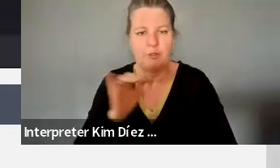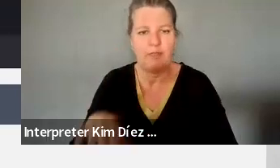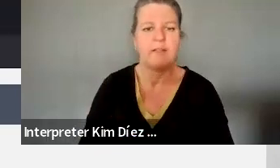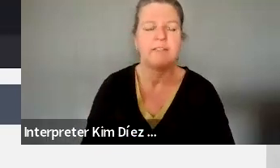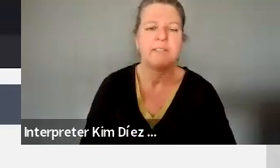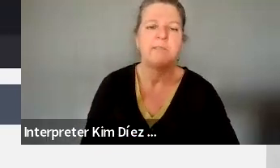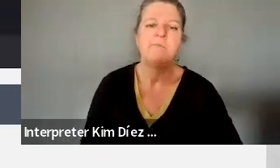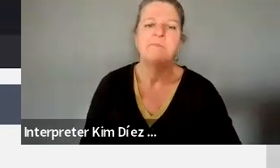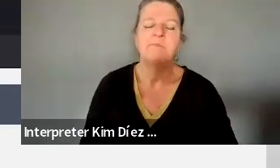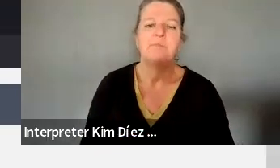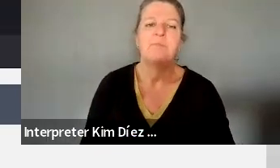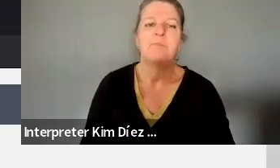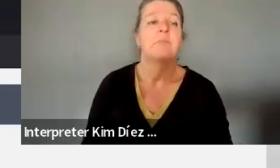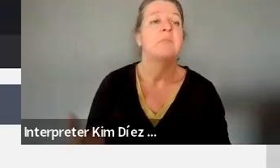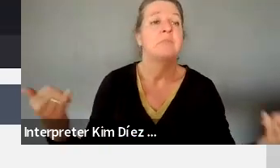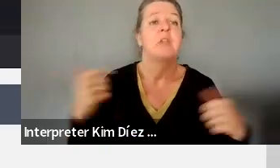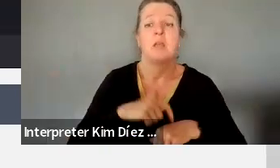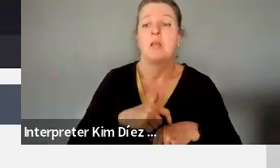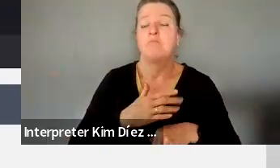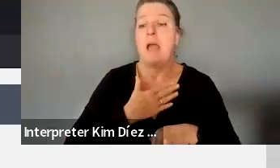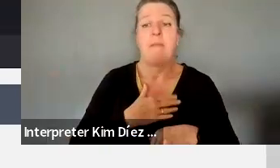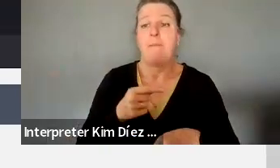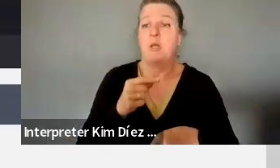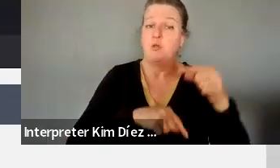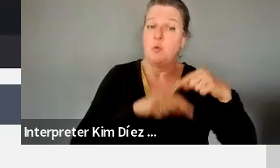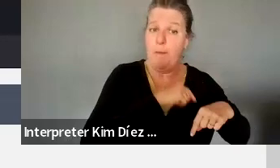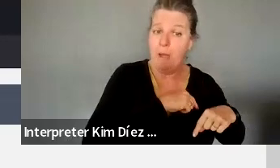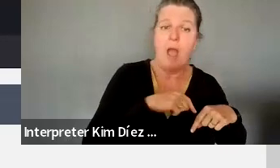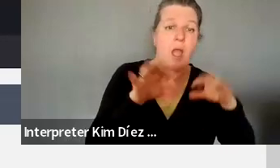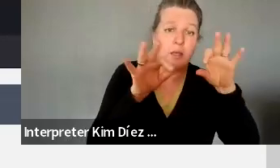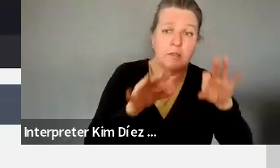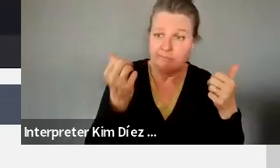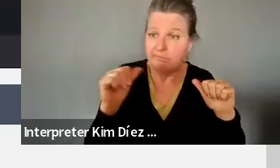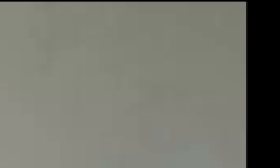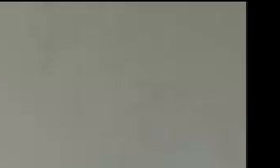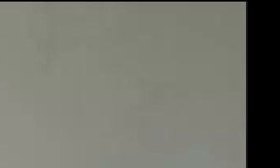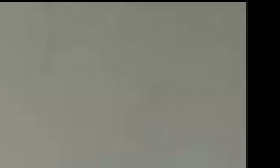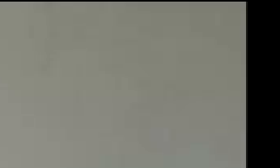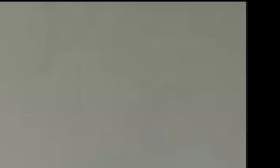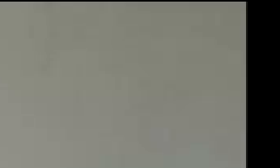So at this point I'm happy to go back and go over anything we talked about,